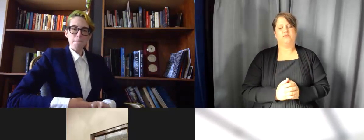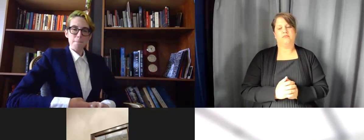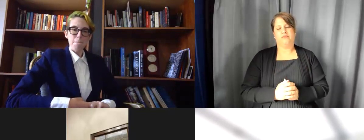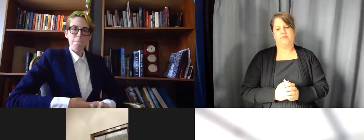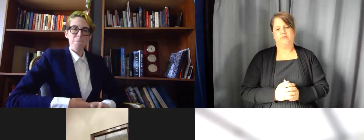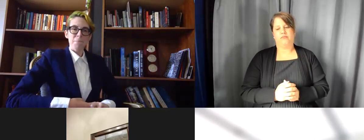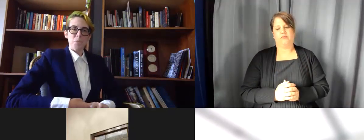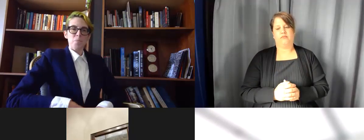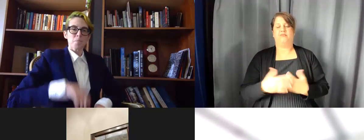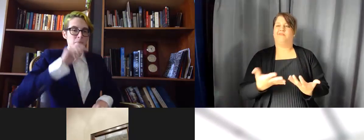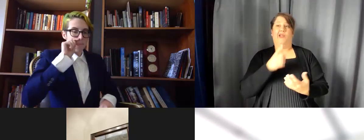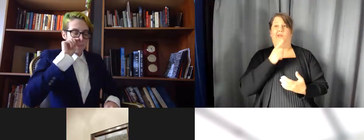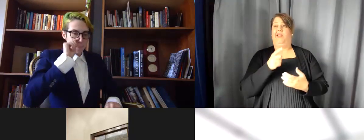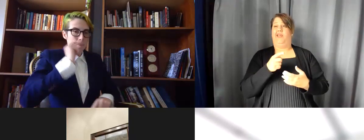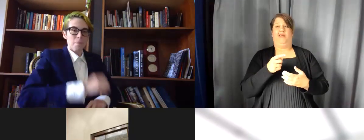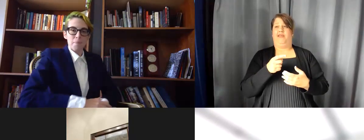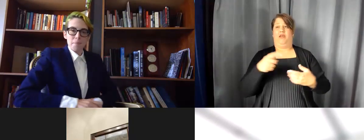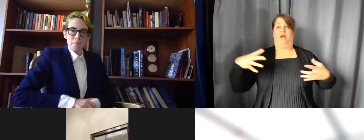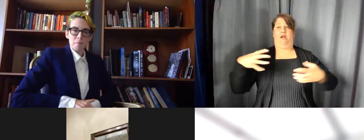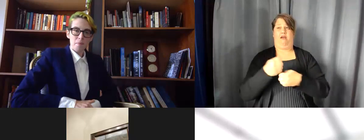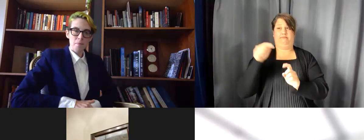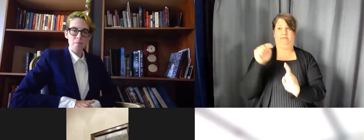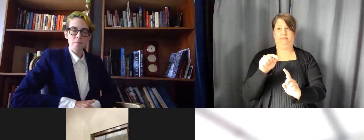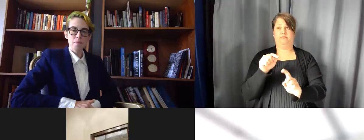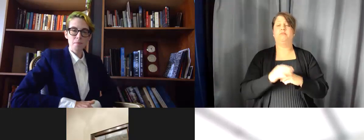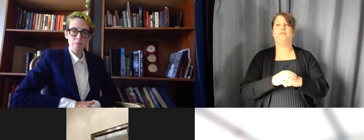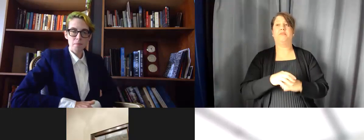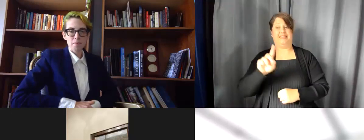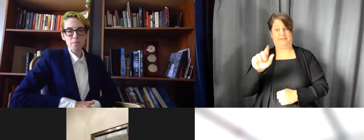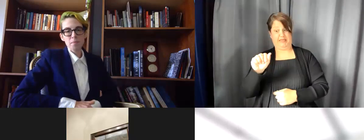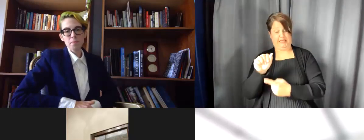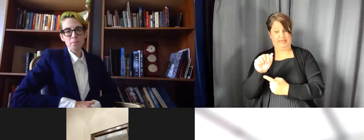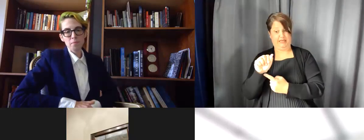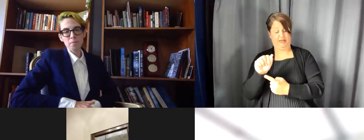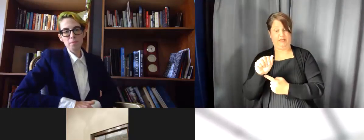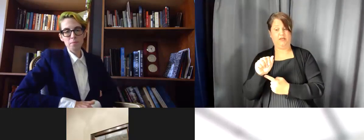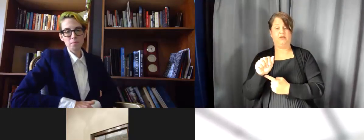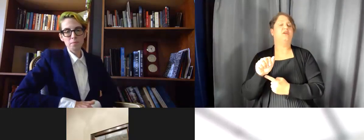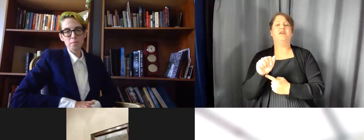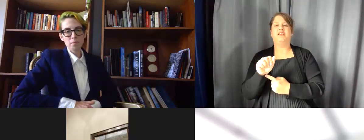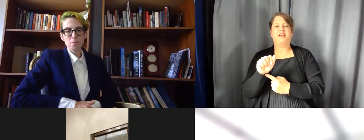Jordan Radford: In short, disability is Jordan Radford: contrary to